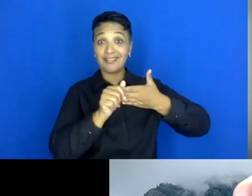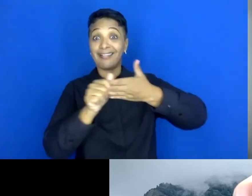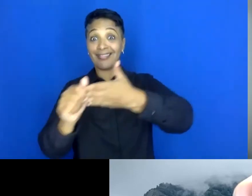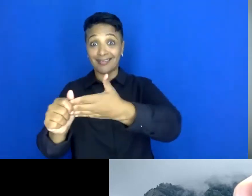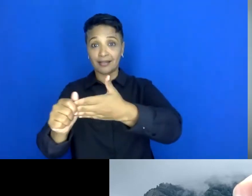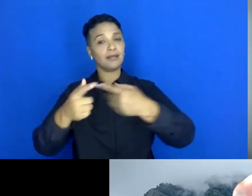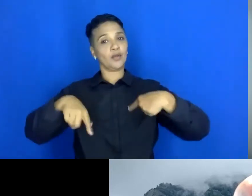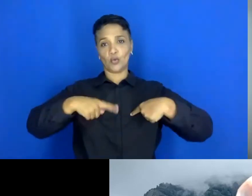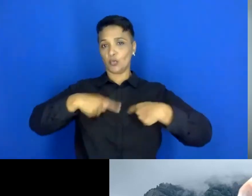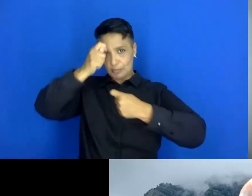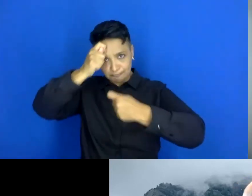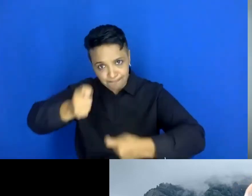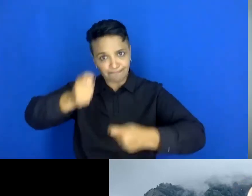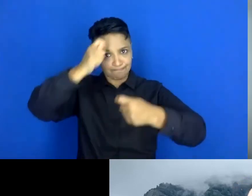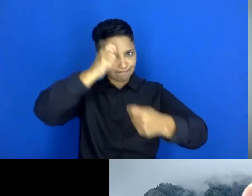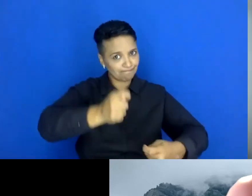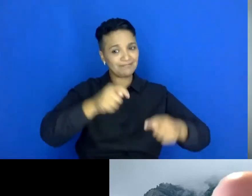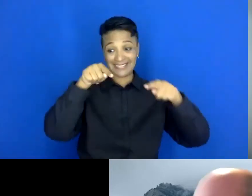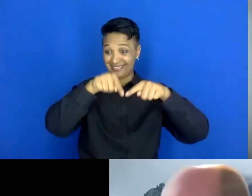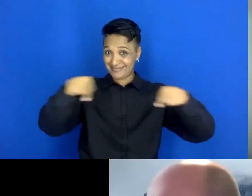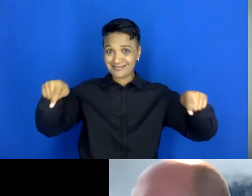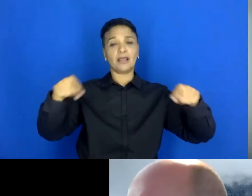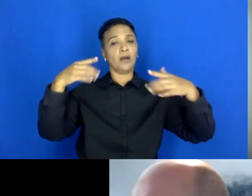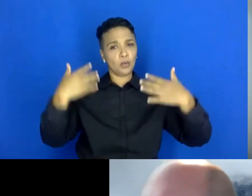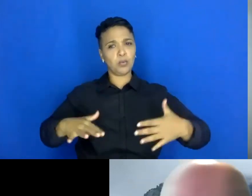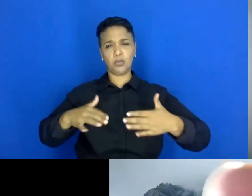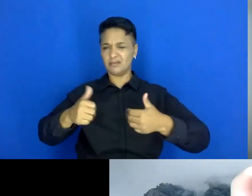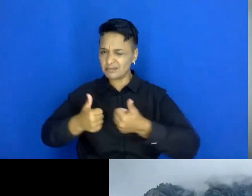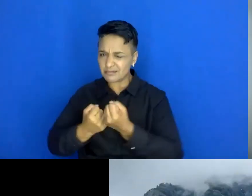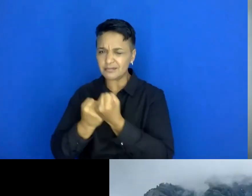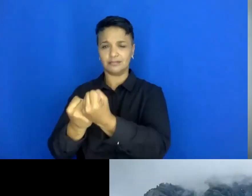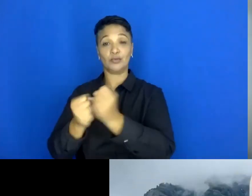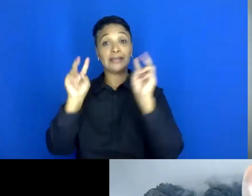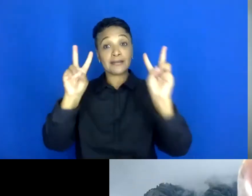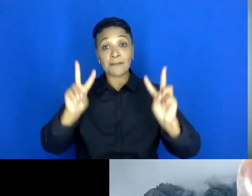that as a critical step to sustainable development and peace it's there the commitment is there and